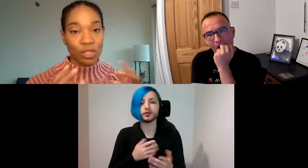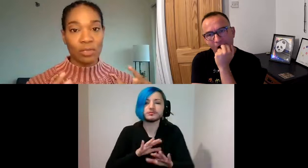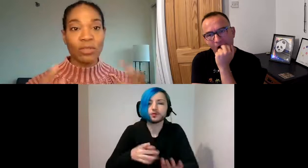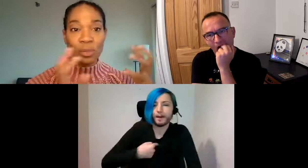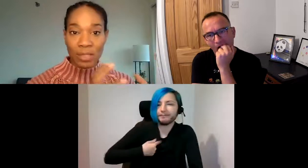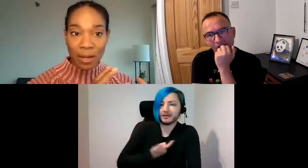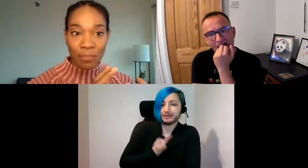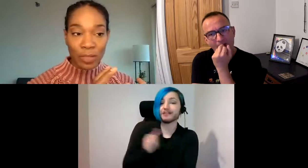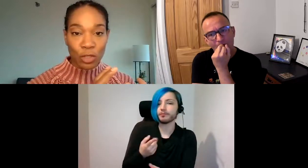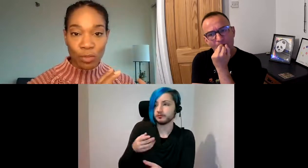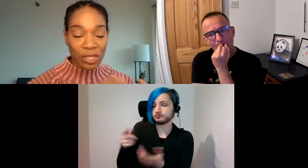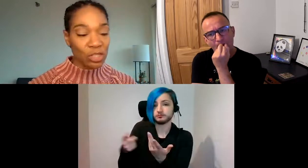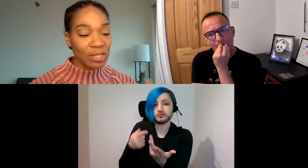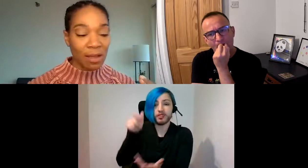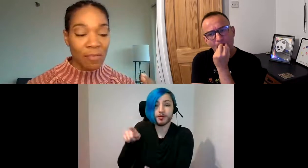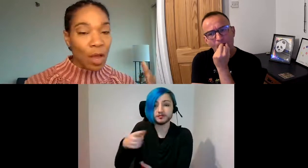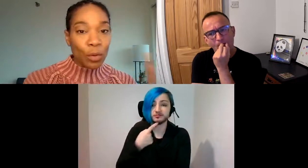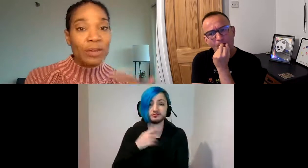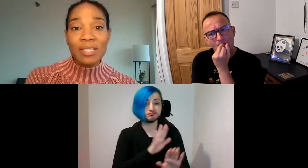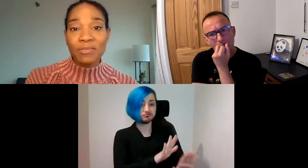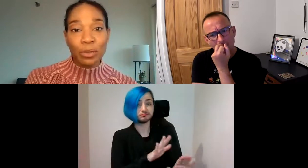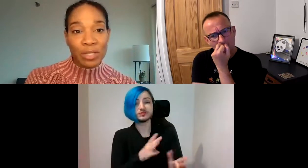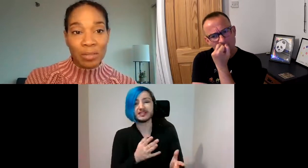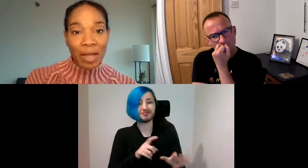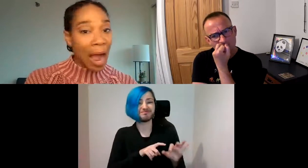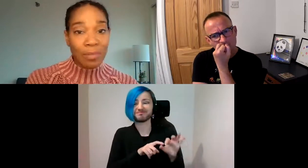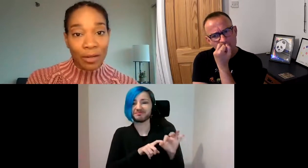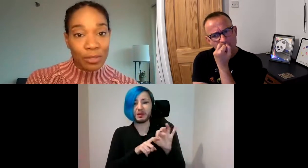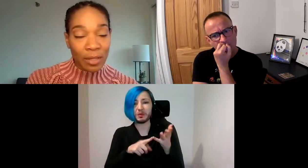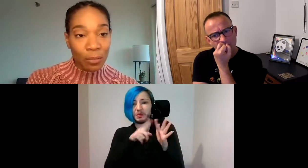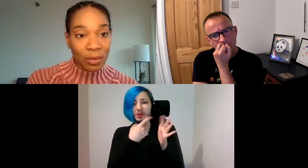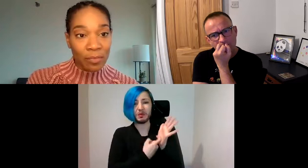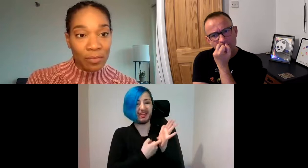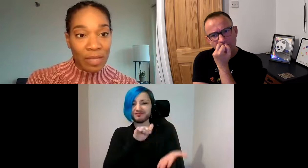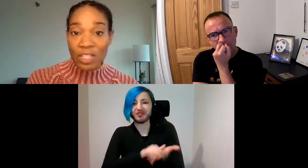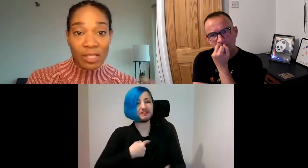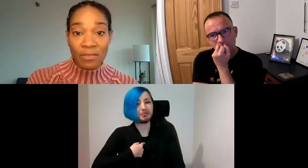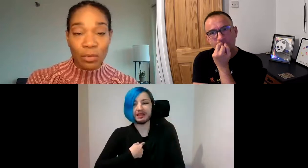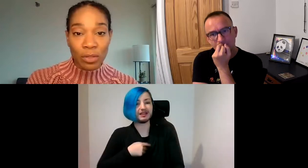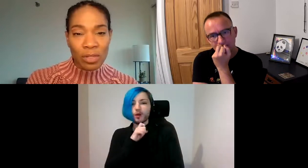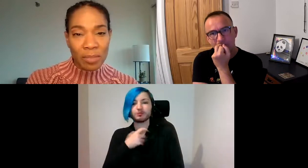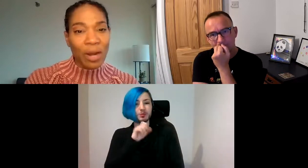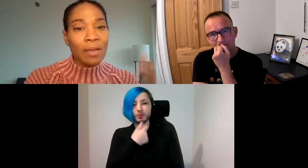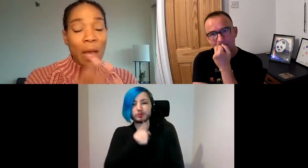good for me its another narrative says that queer feels good to me it identifies who I am.